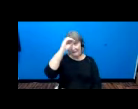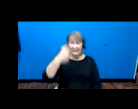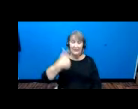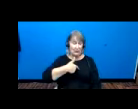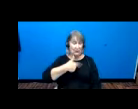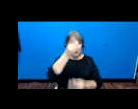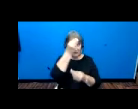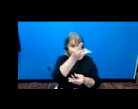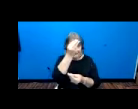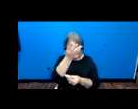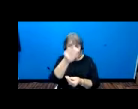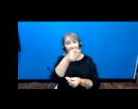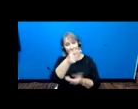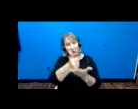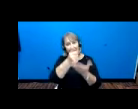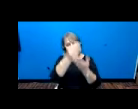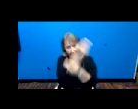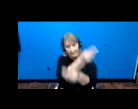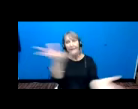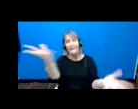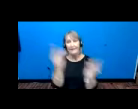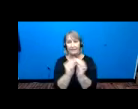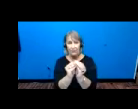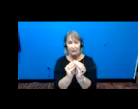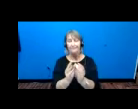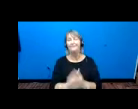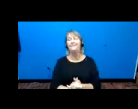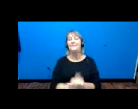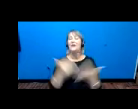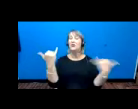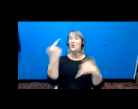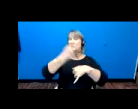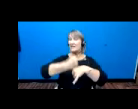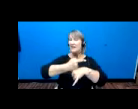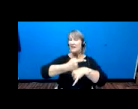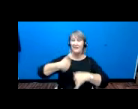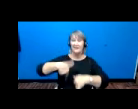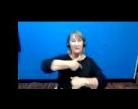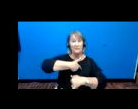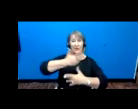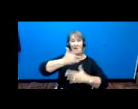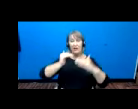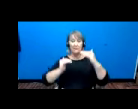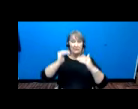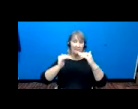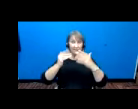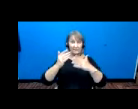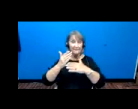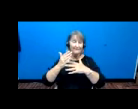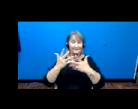accessible materials. We have a couple of tips for today's session just so everyone is comfortable and we can kind of get in the groove of everything.